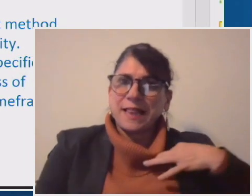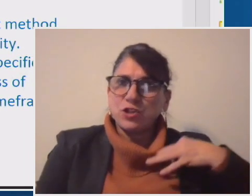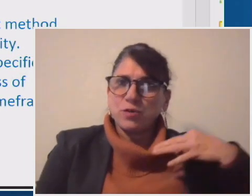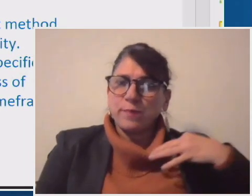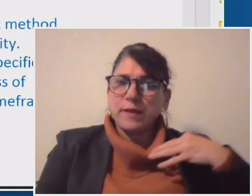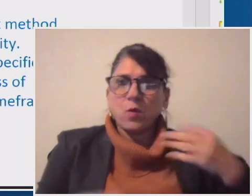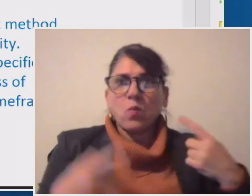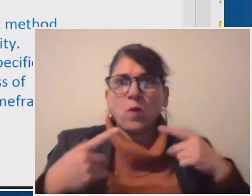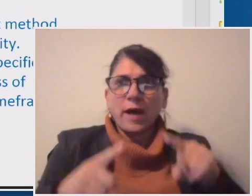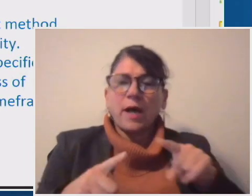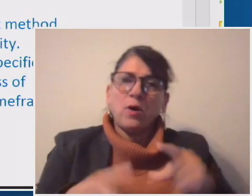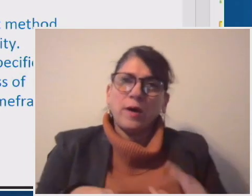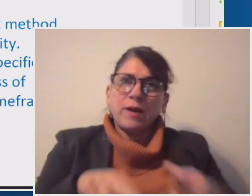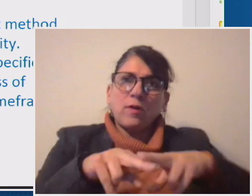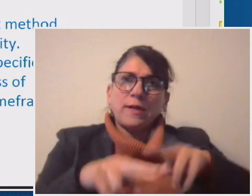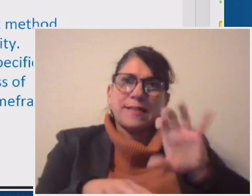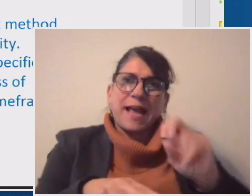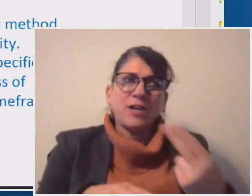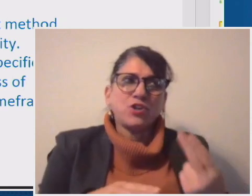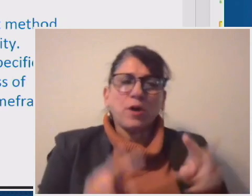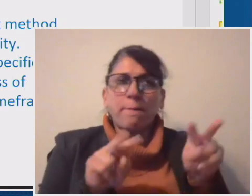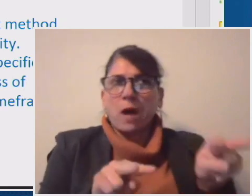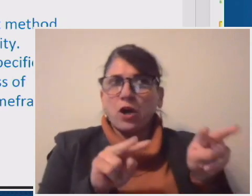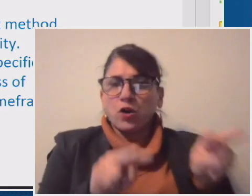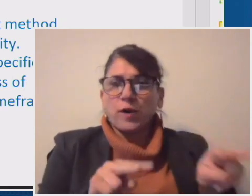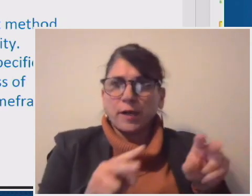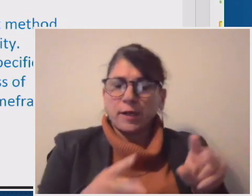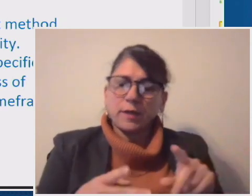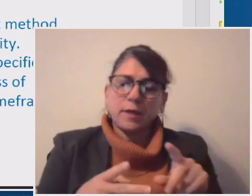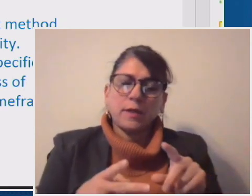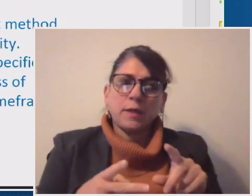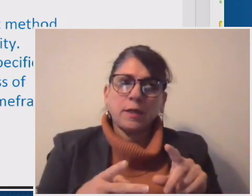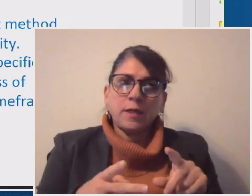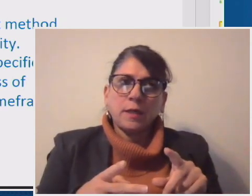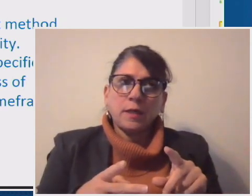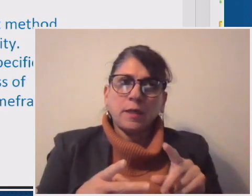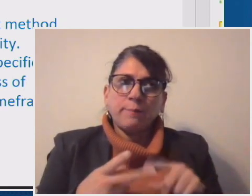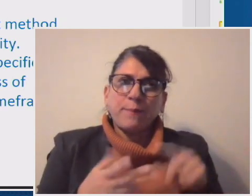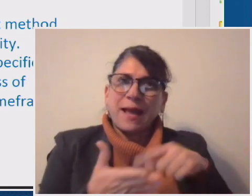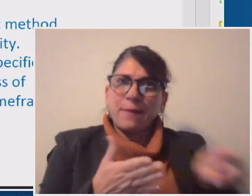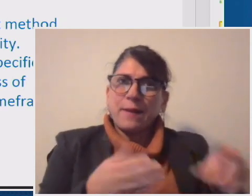cash monitoring while on a heightened cash monitoring payment method, must submit its